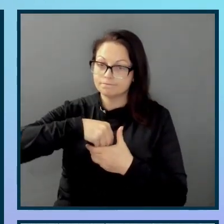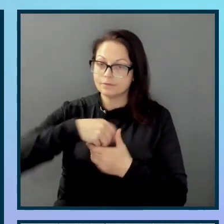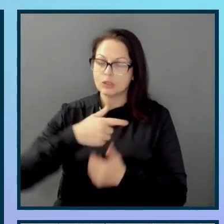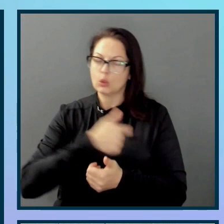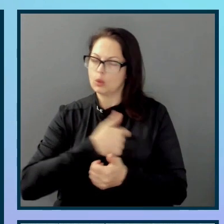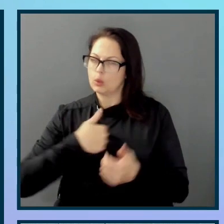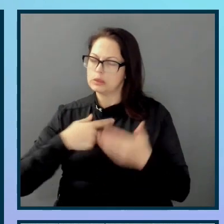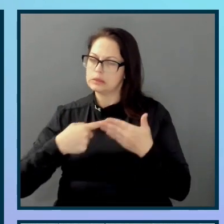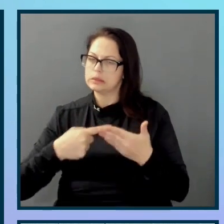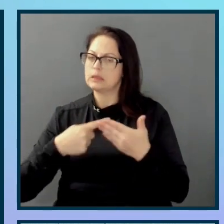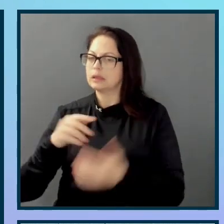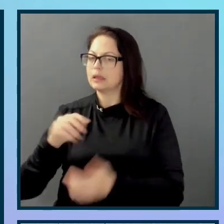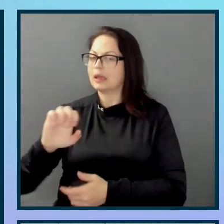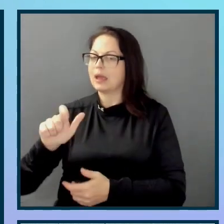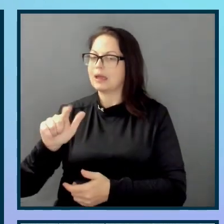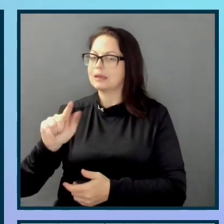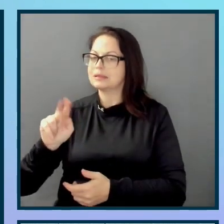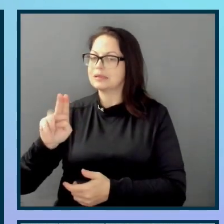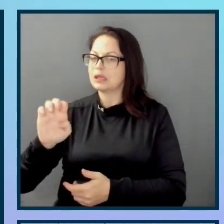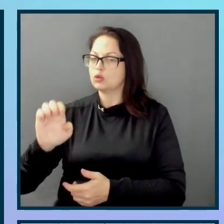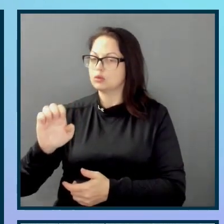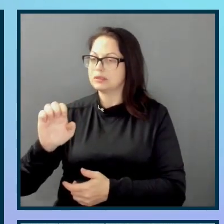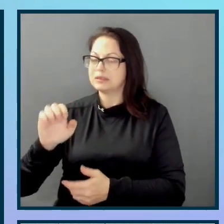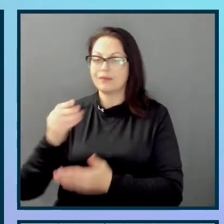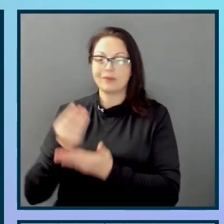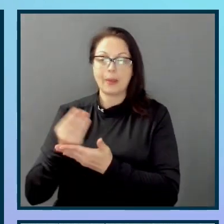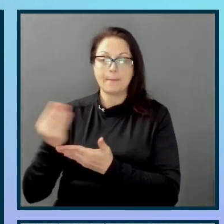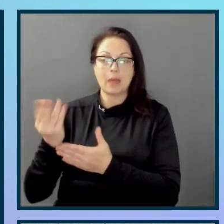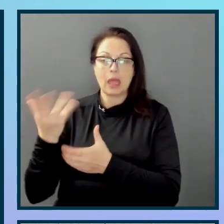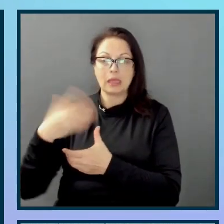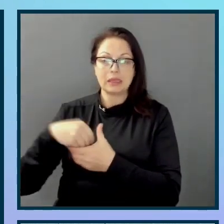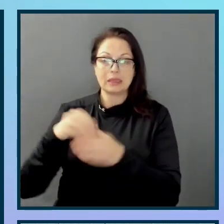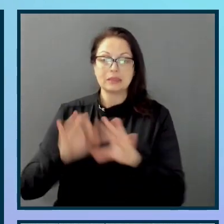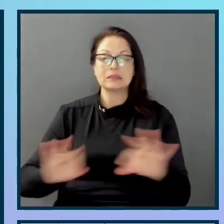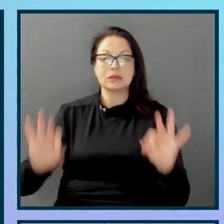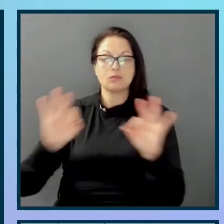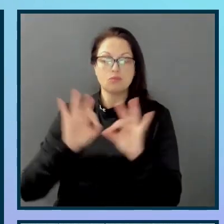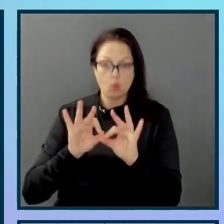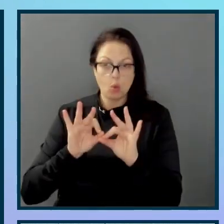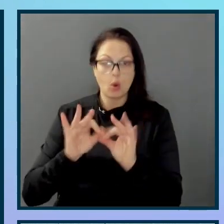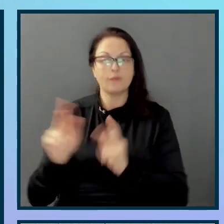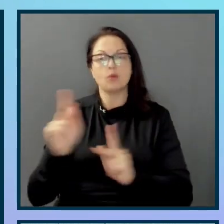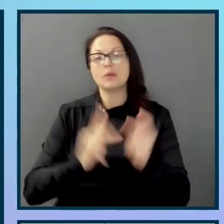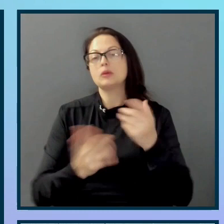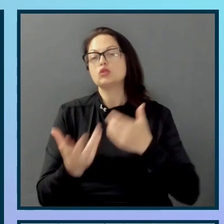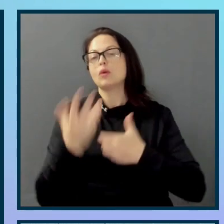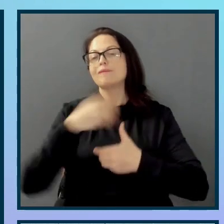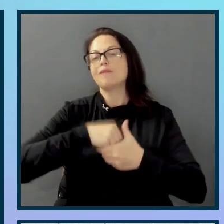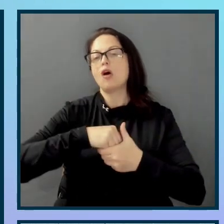It's also super important to get buy-in from the product teams that are gonna be working on building accessibility into their products.